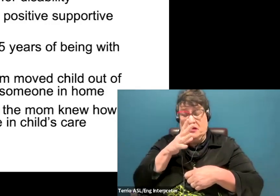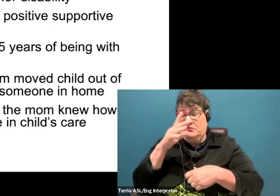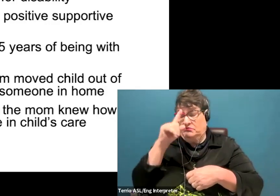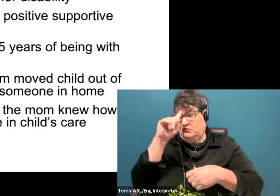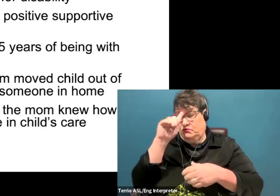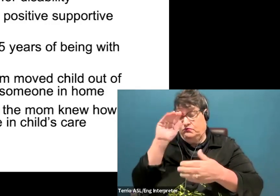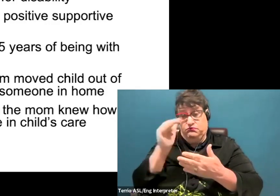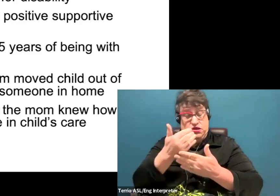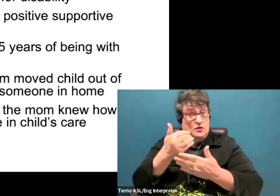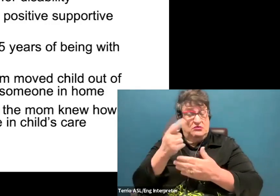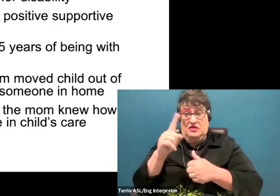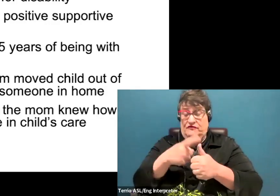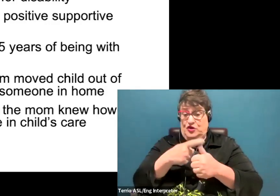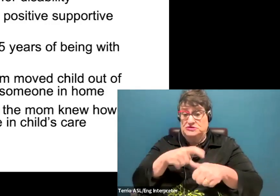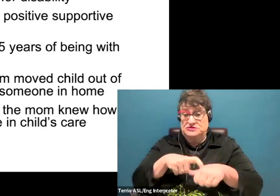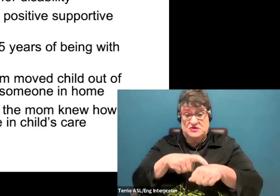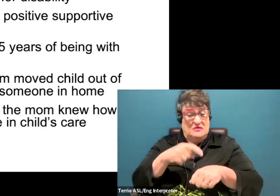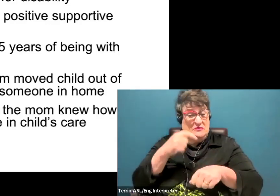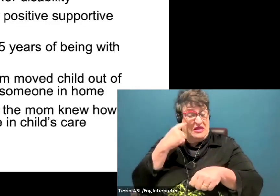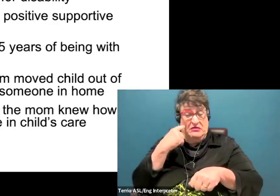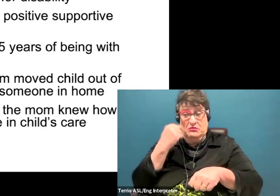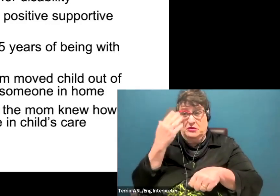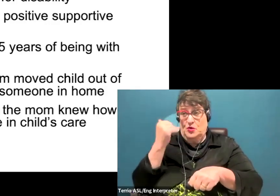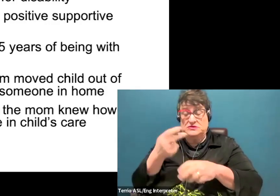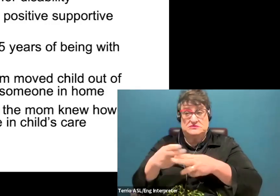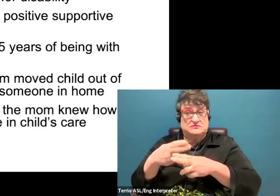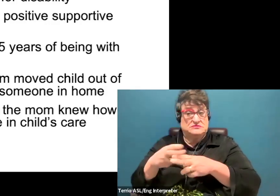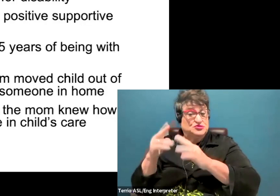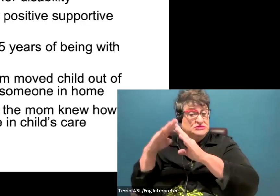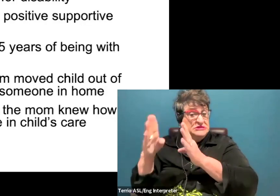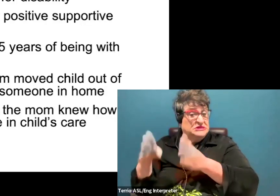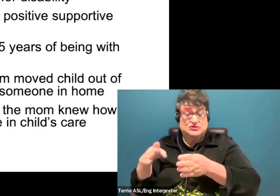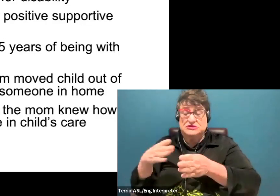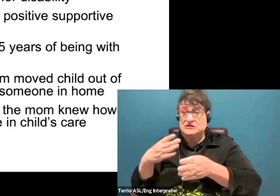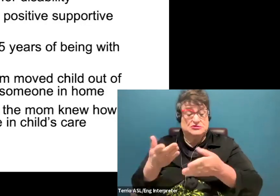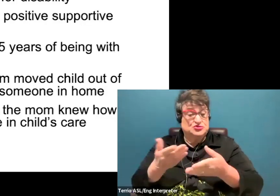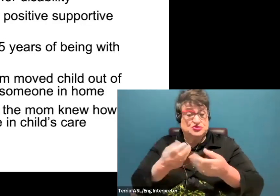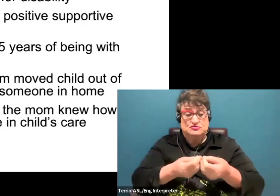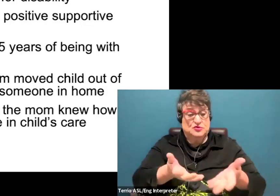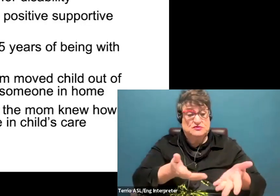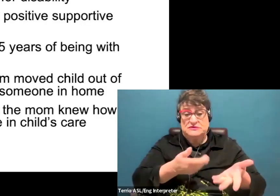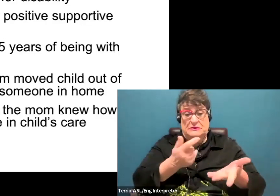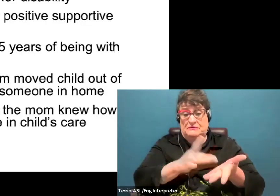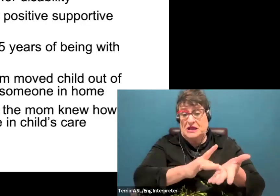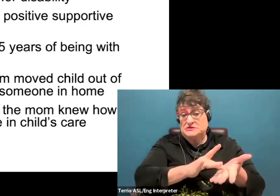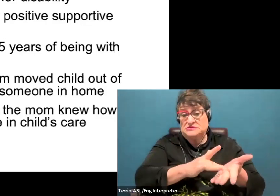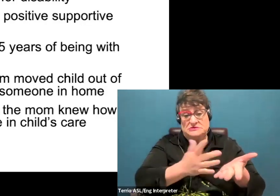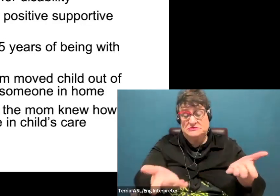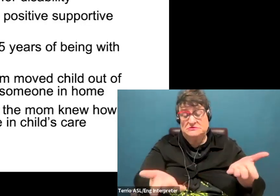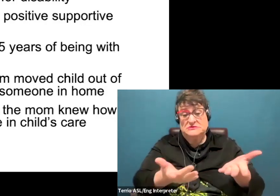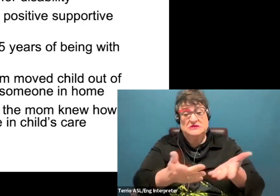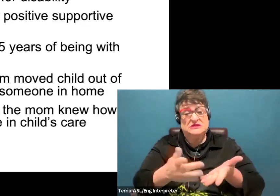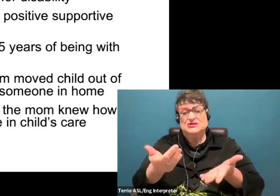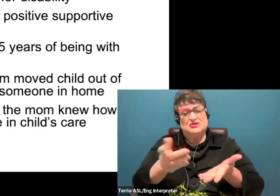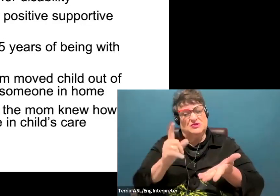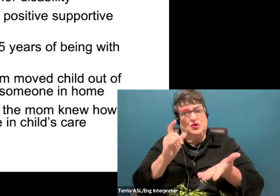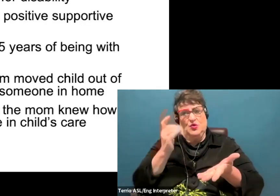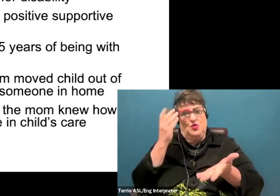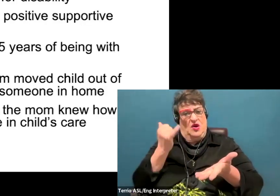we've had to be unstably housed and that's probably why she lost access to her medication. And the reason that they were unstably housed is because